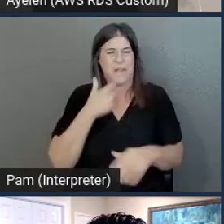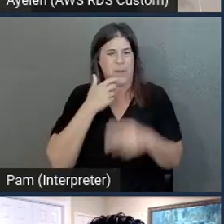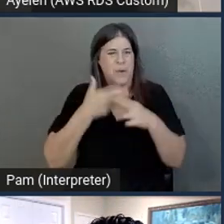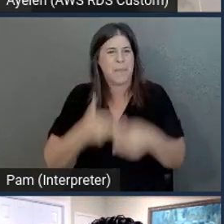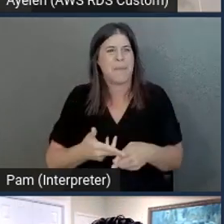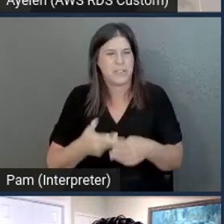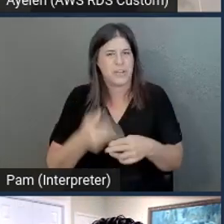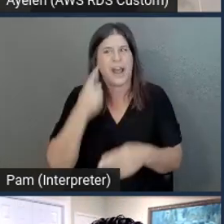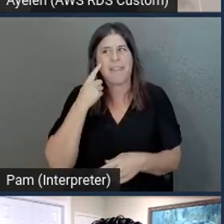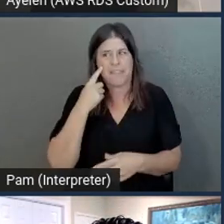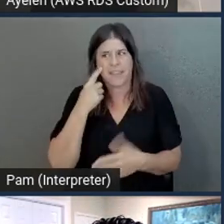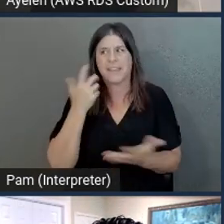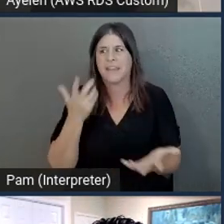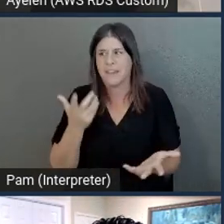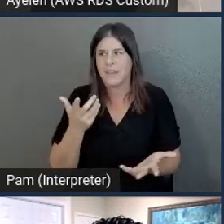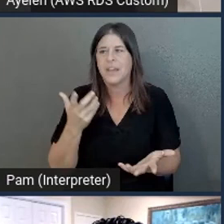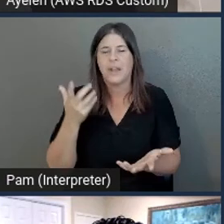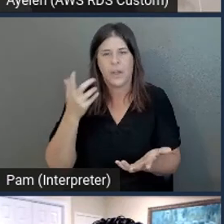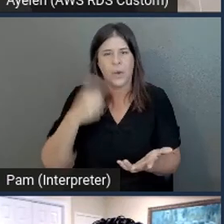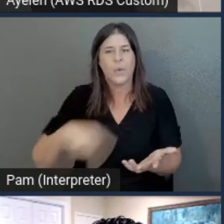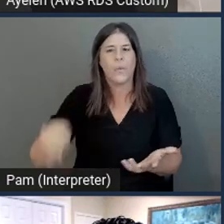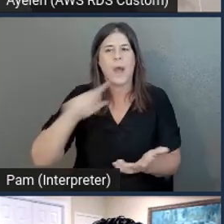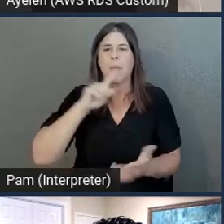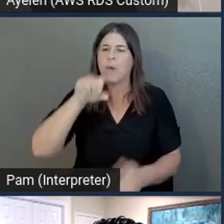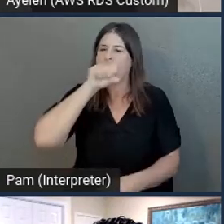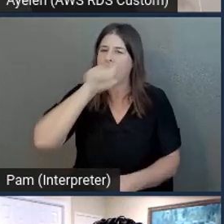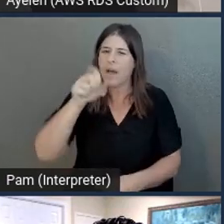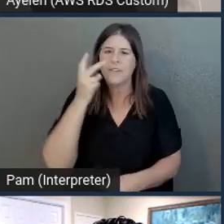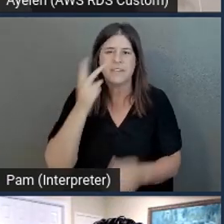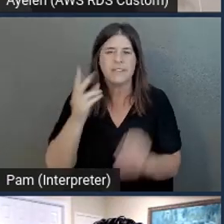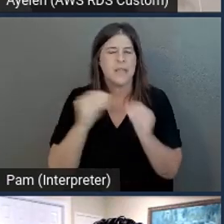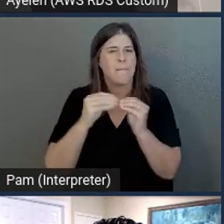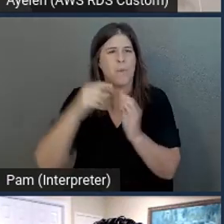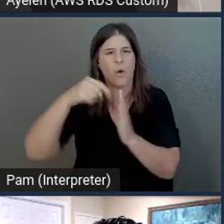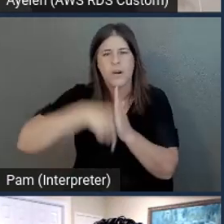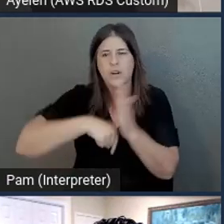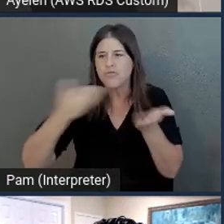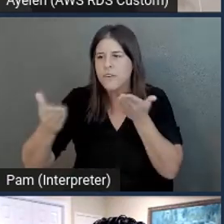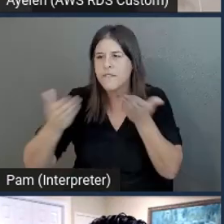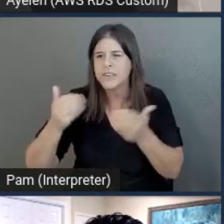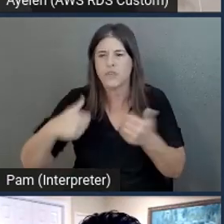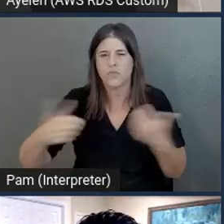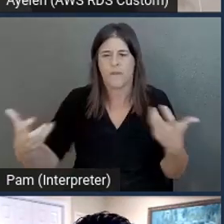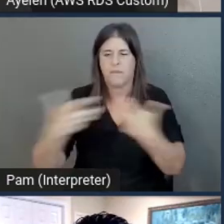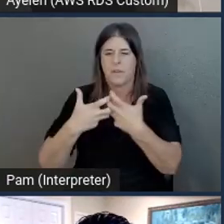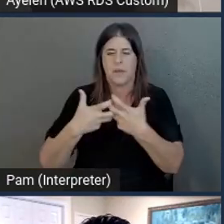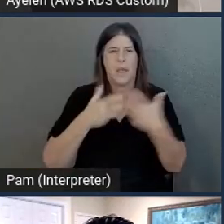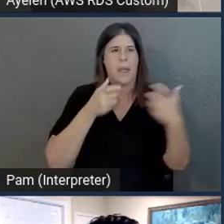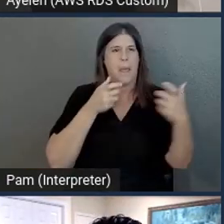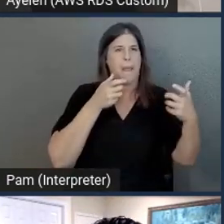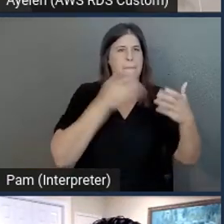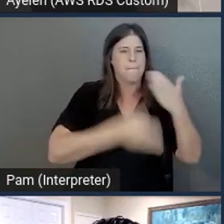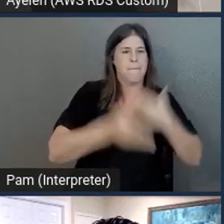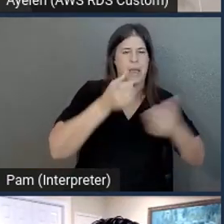I think we should, I would love to see this in more. So this is where you have this combination of managed services with some flexibility